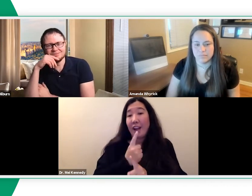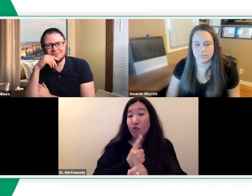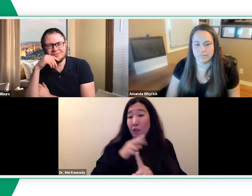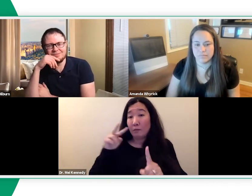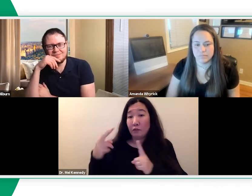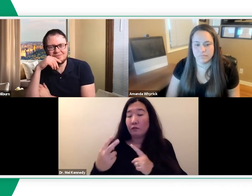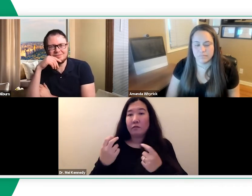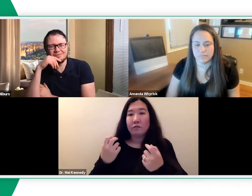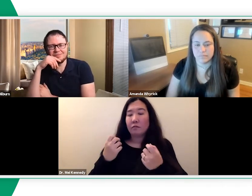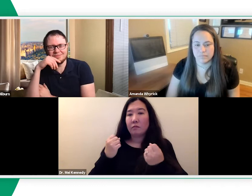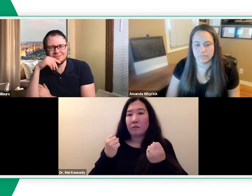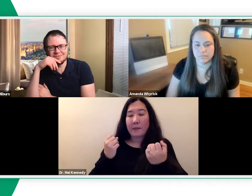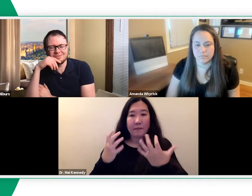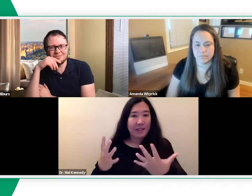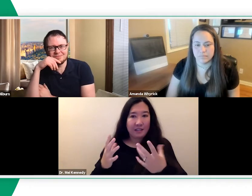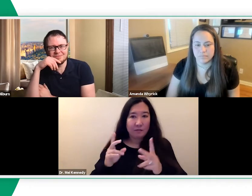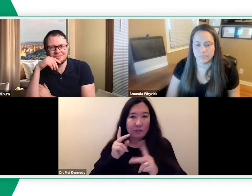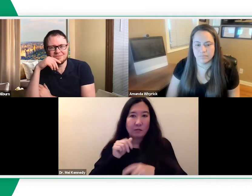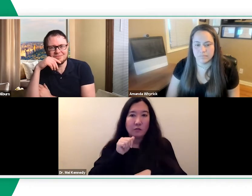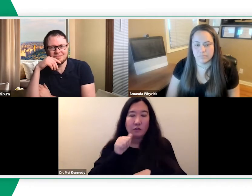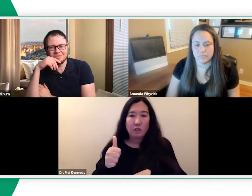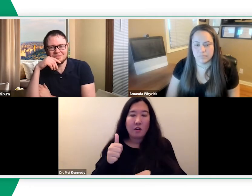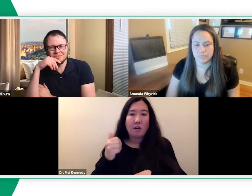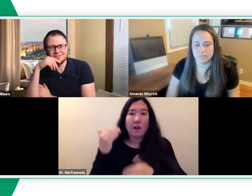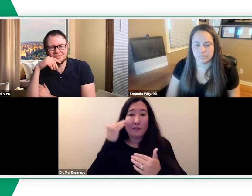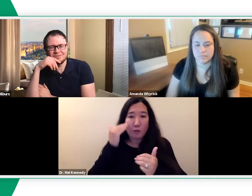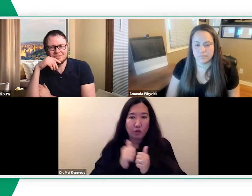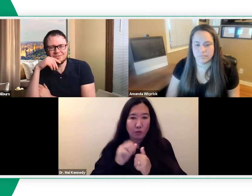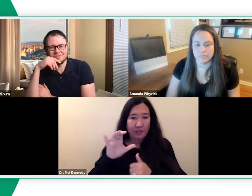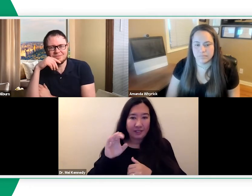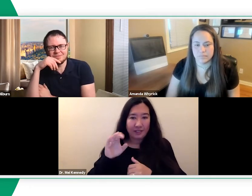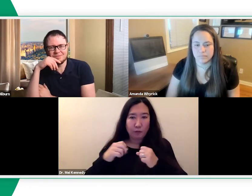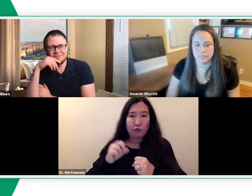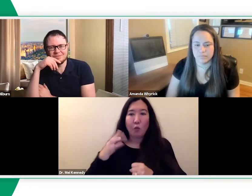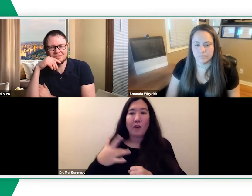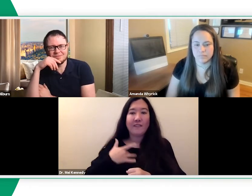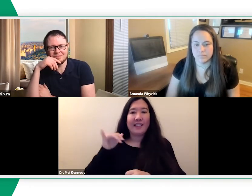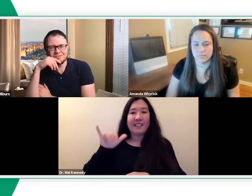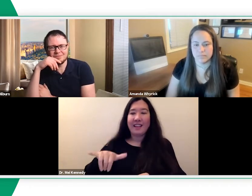I actually think that this is a correct reflection. There are a lot of